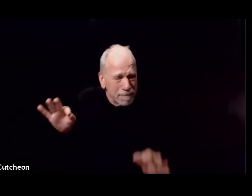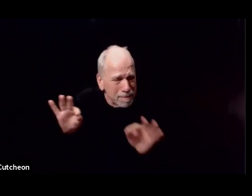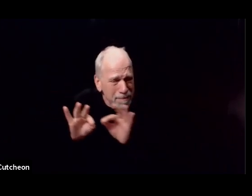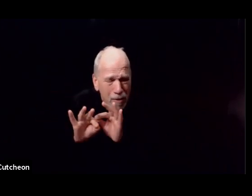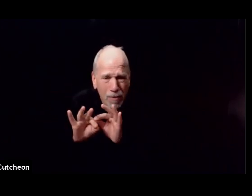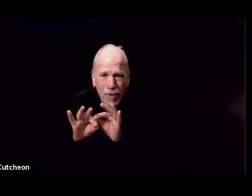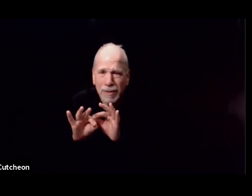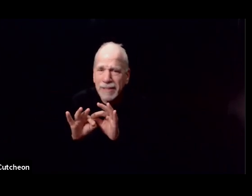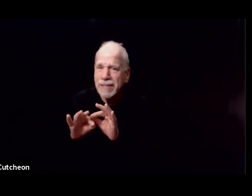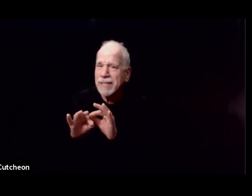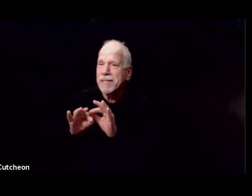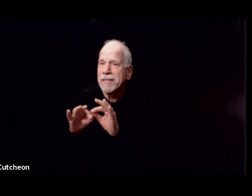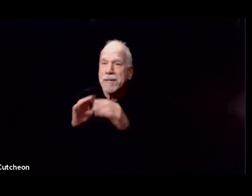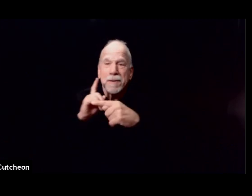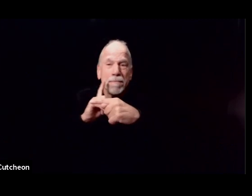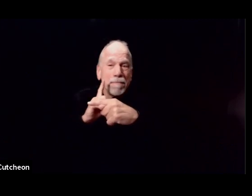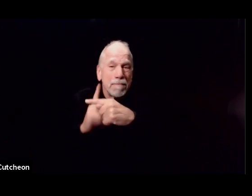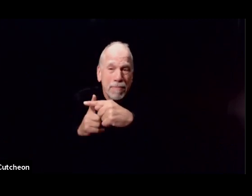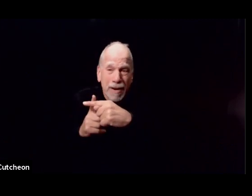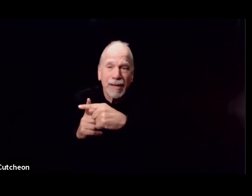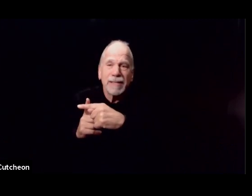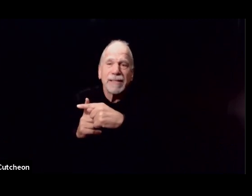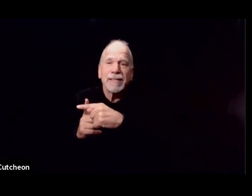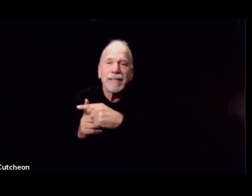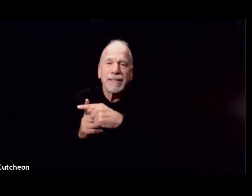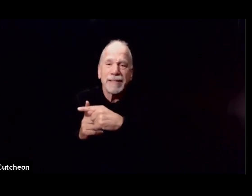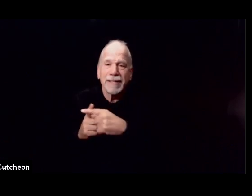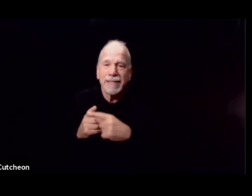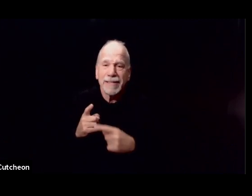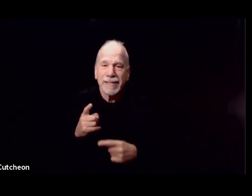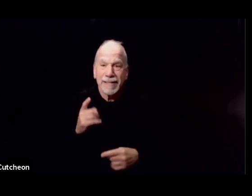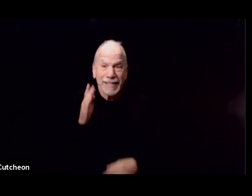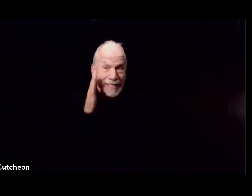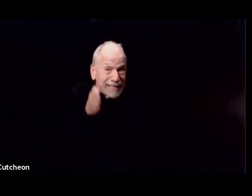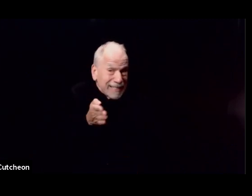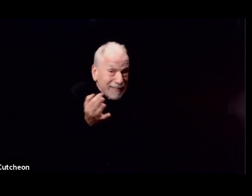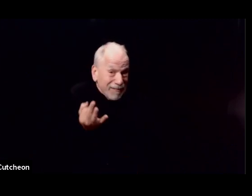going to hold a briefing call on Friday so this will be our last planned briefing report